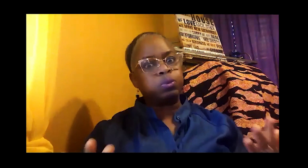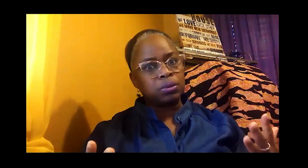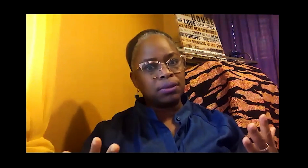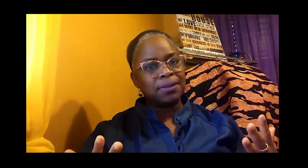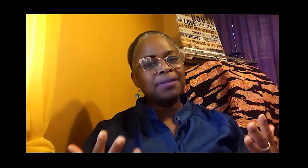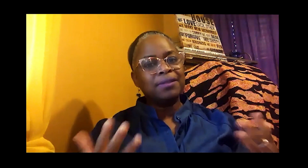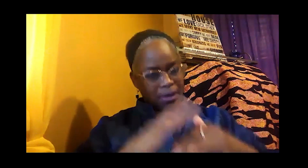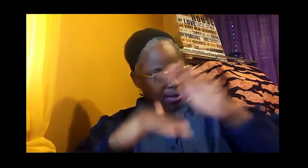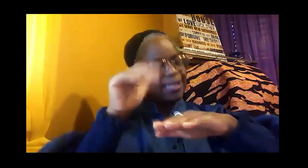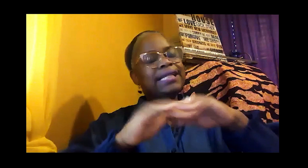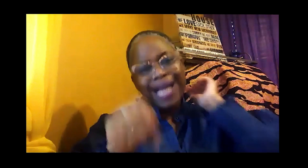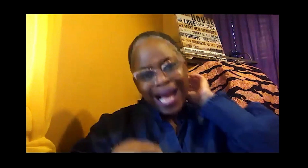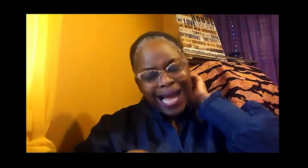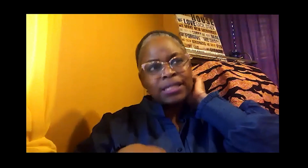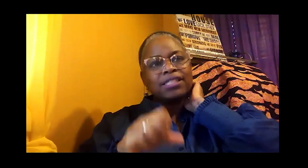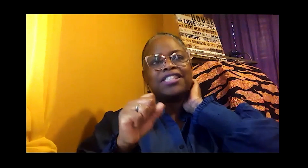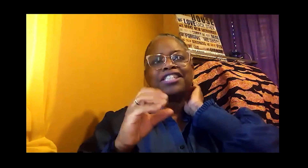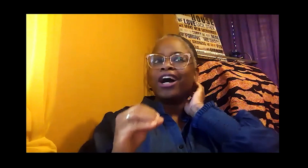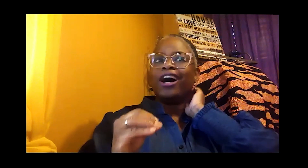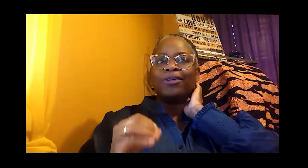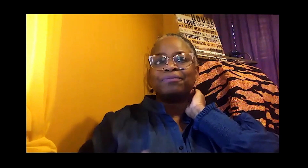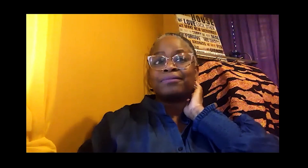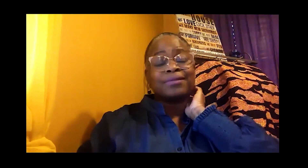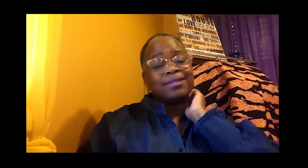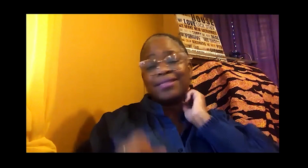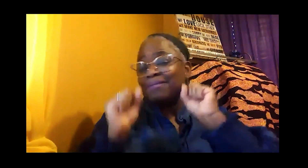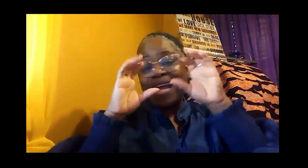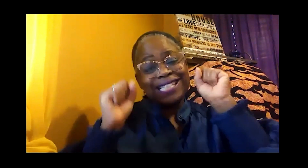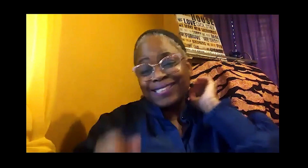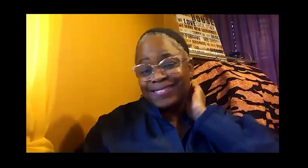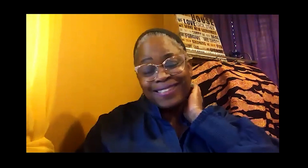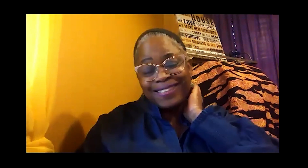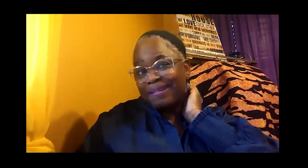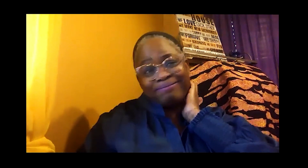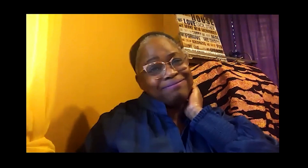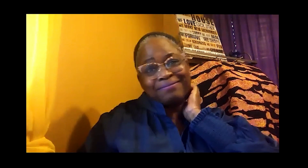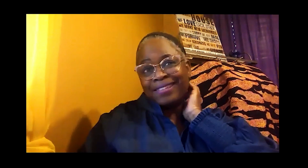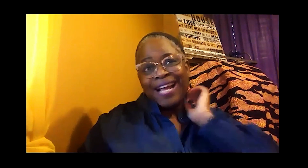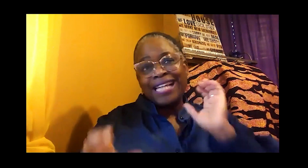and a woman, we are facing three barriers. It is complex and inspiring at the same time.